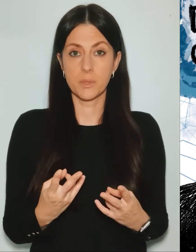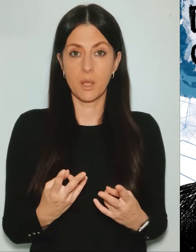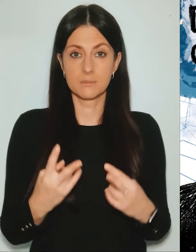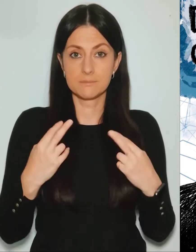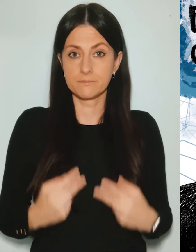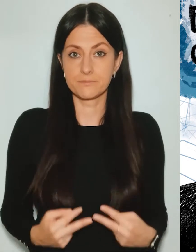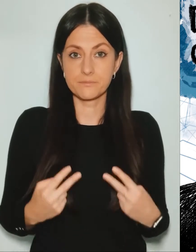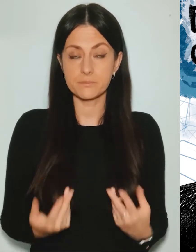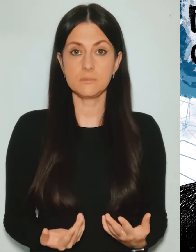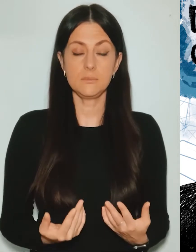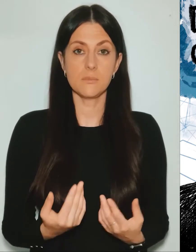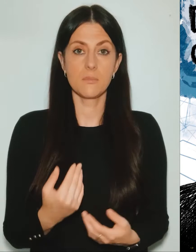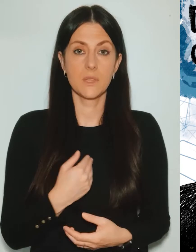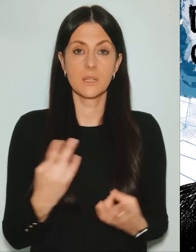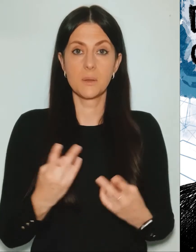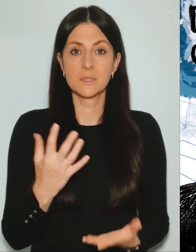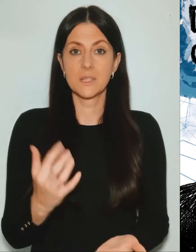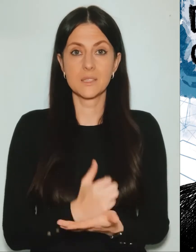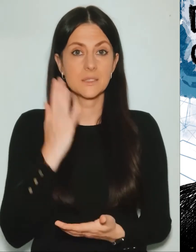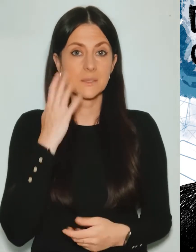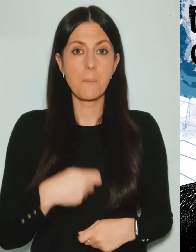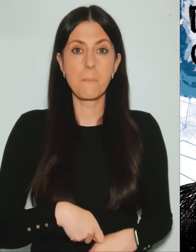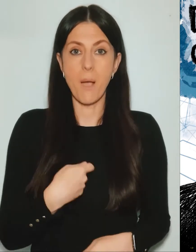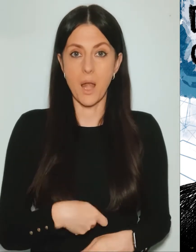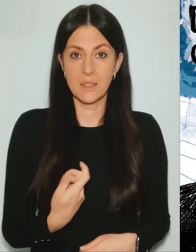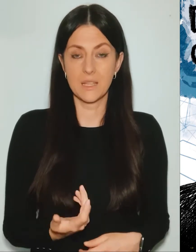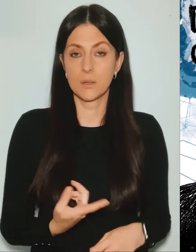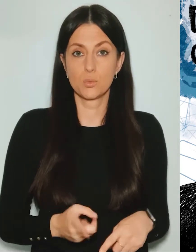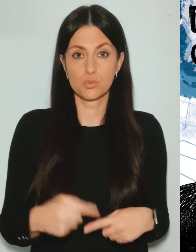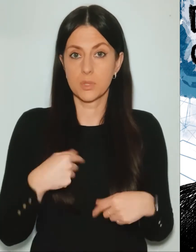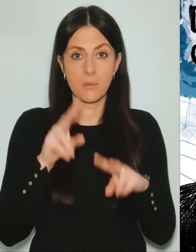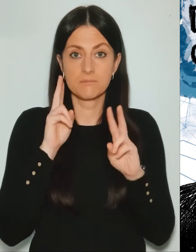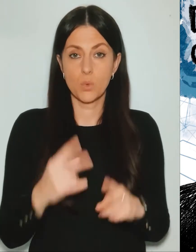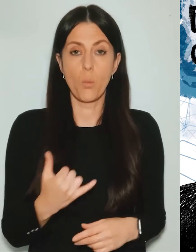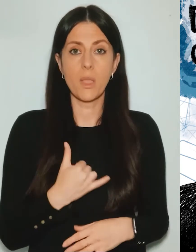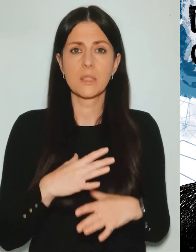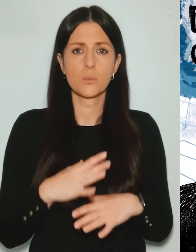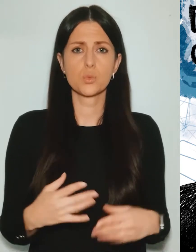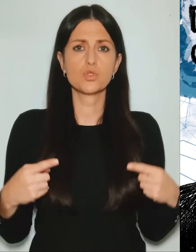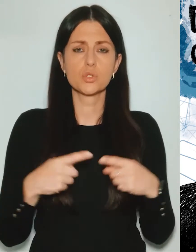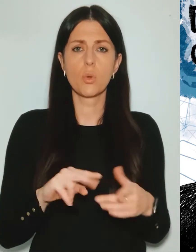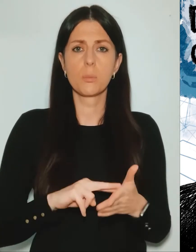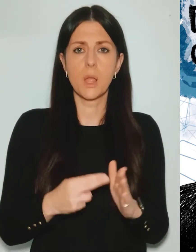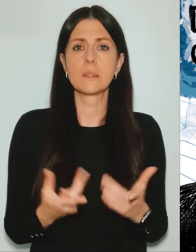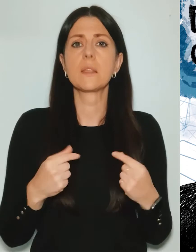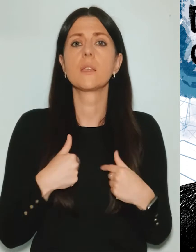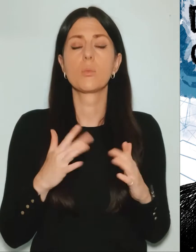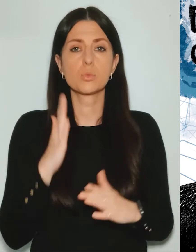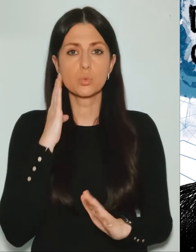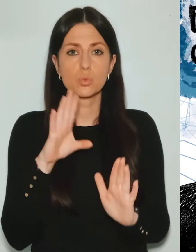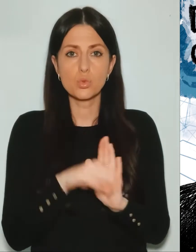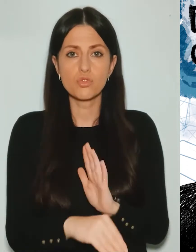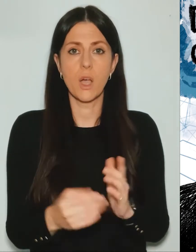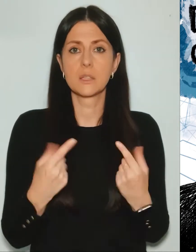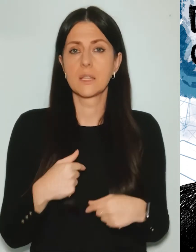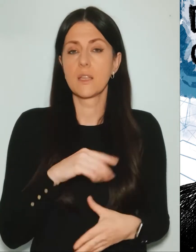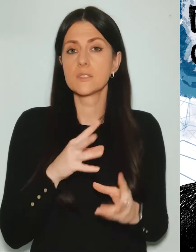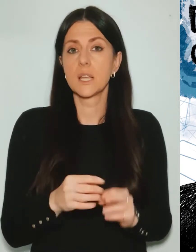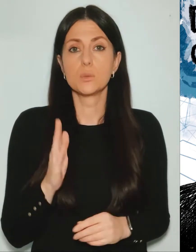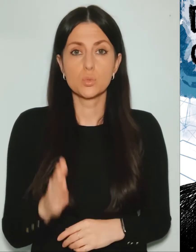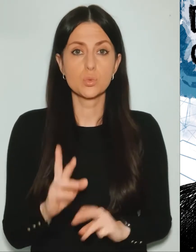I needed to find a sleeping bag somewhere, because I don't know, I had no clear plan, I did not know where I will sleep, where I will be at all, how I will get to Mariupol.